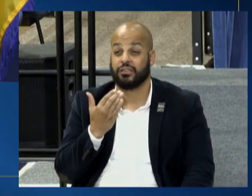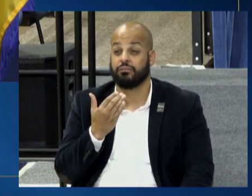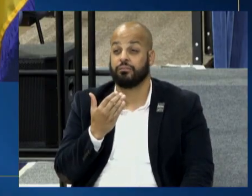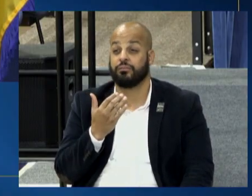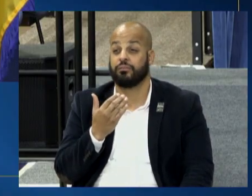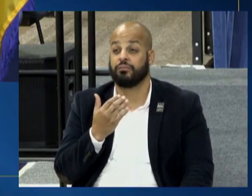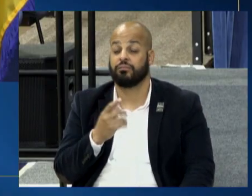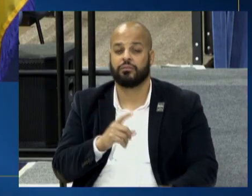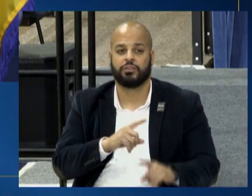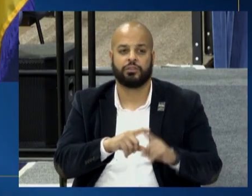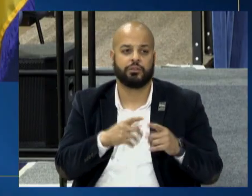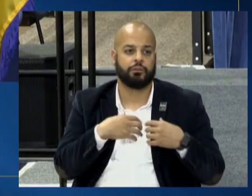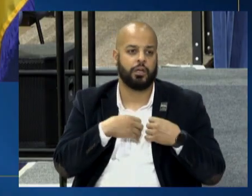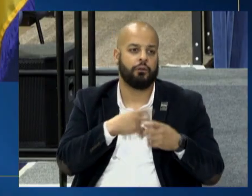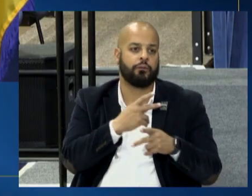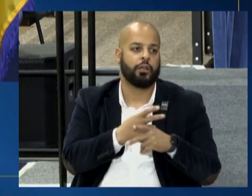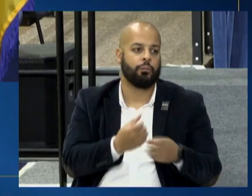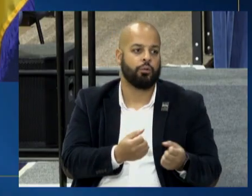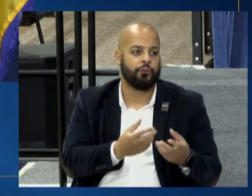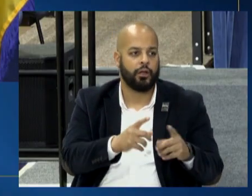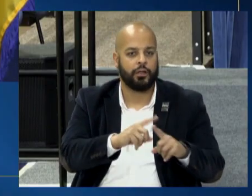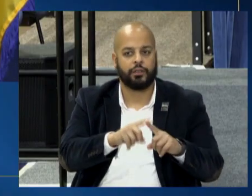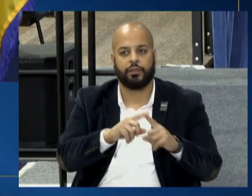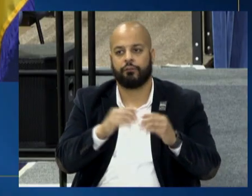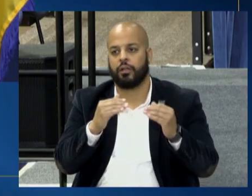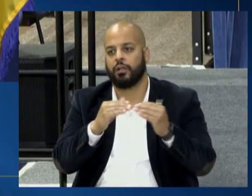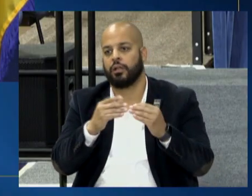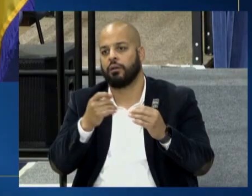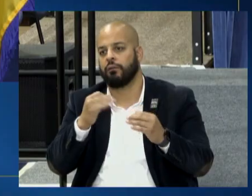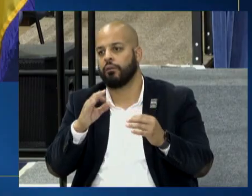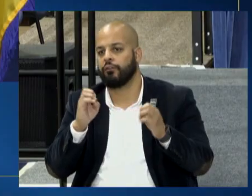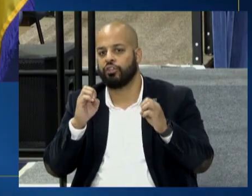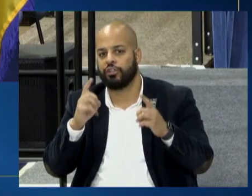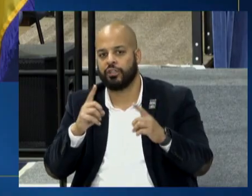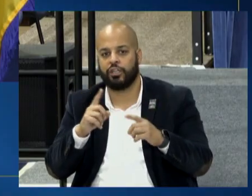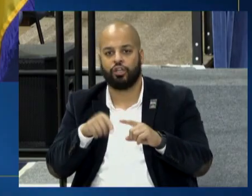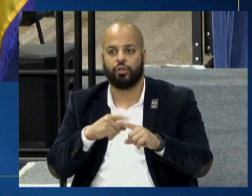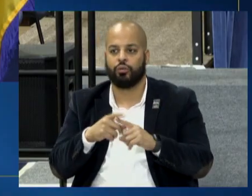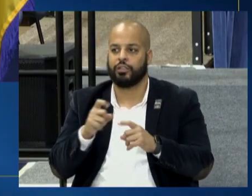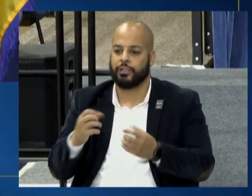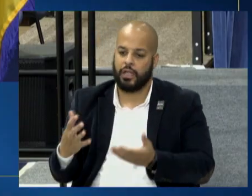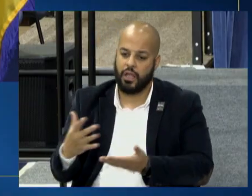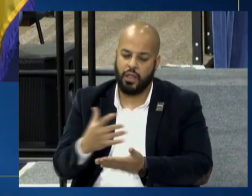have different levels of sophistication when it comes to collecting, transmitting, receiving,